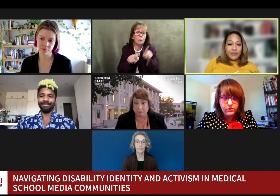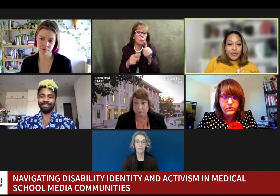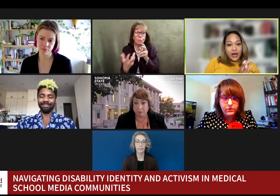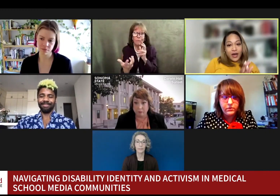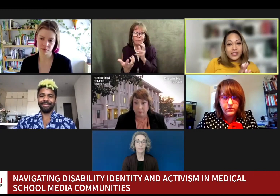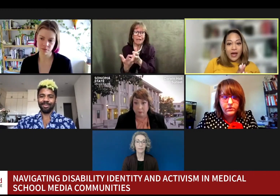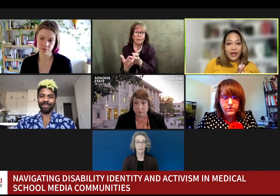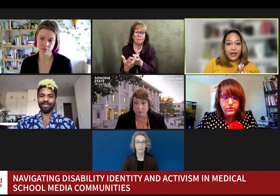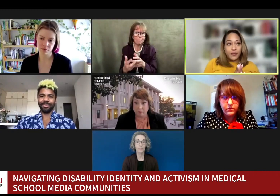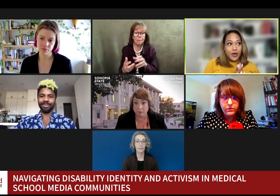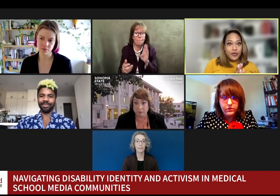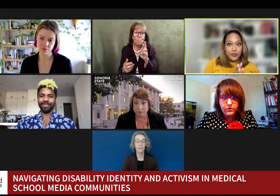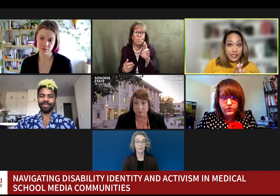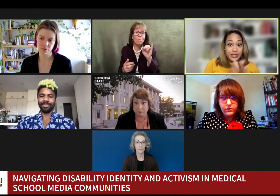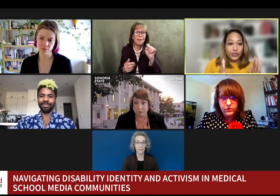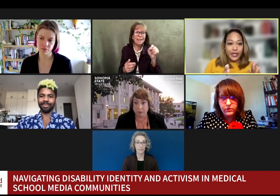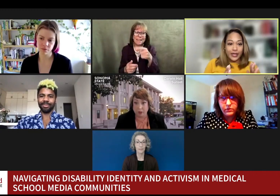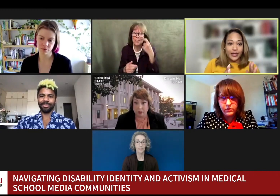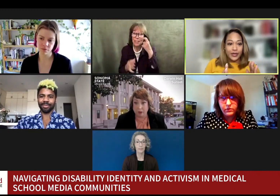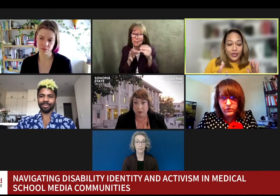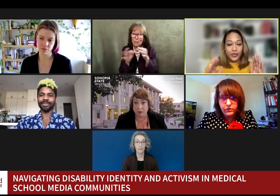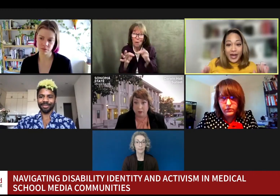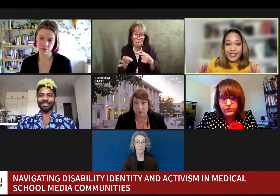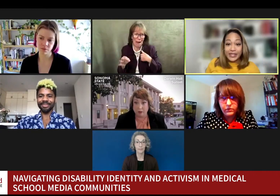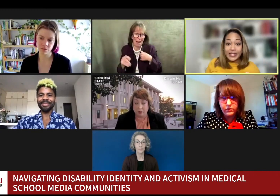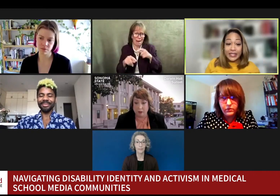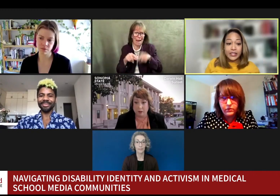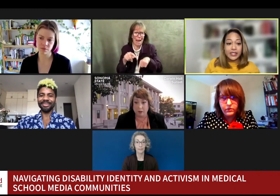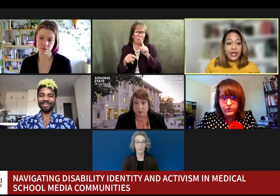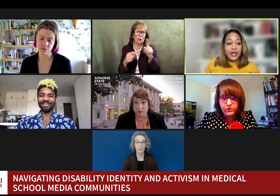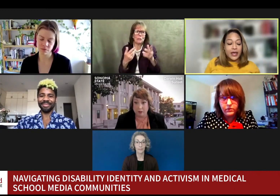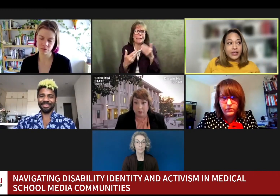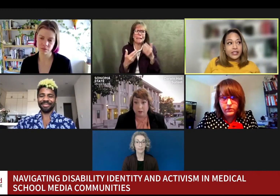And because I am very visibly three identities,